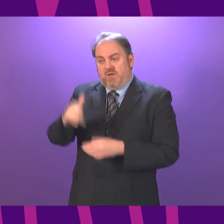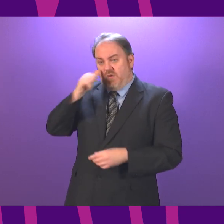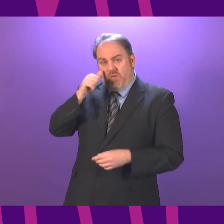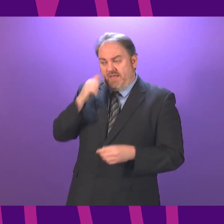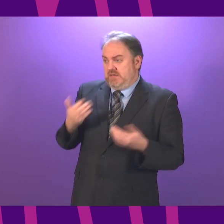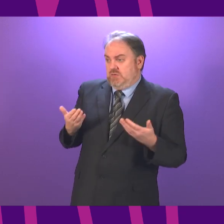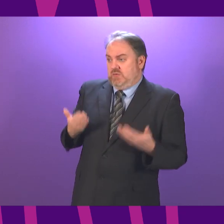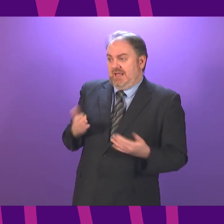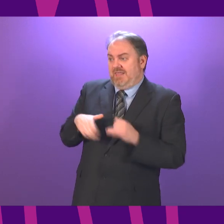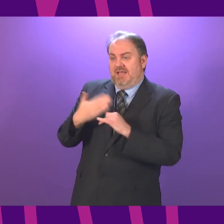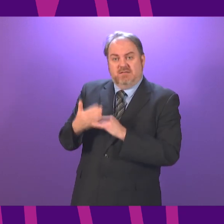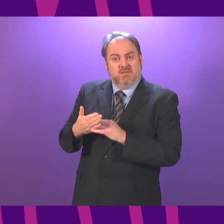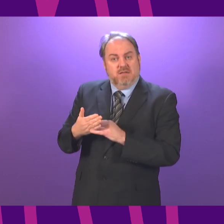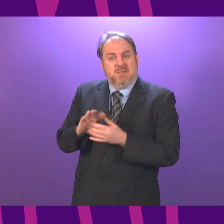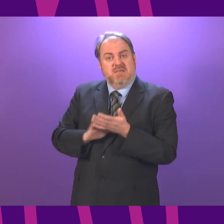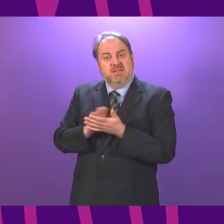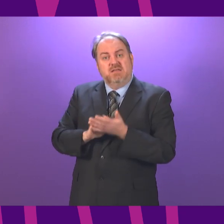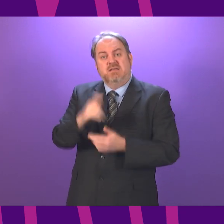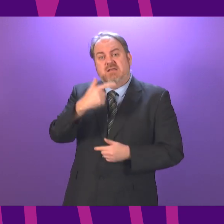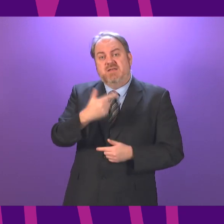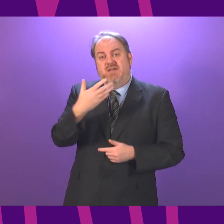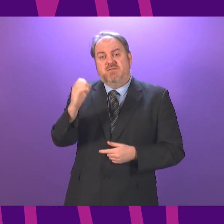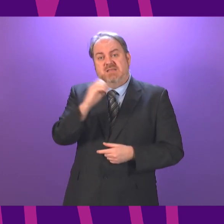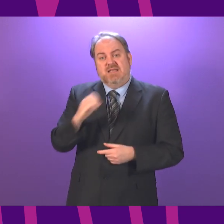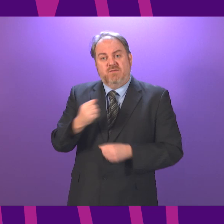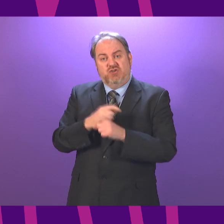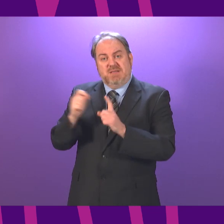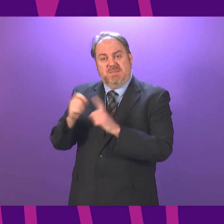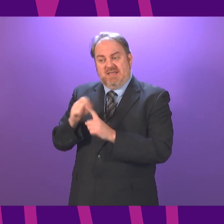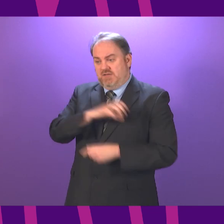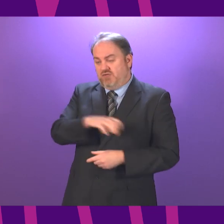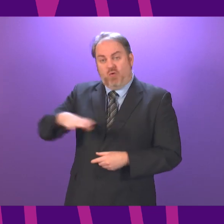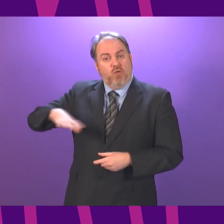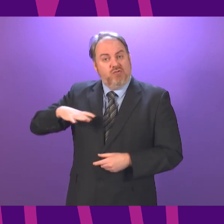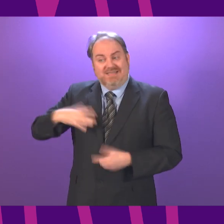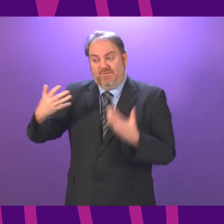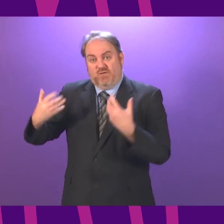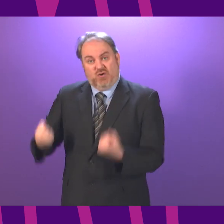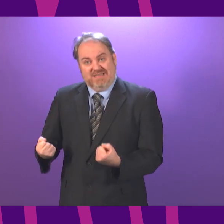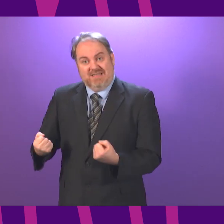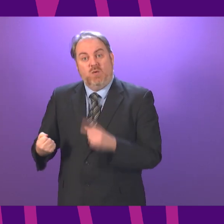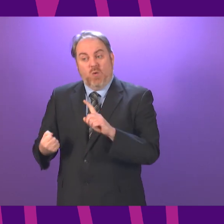that 75 per cent of GP practices already have or are in the process of receiving their supply.